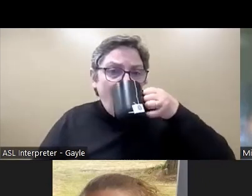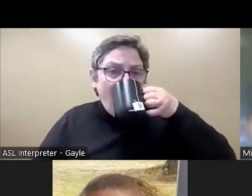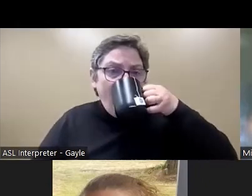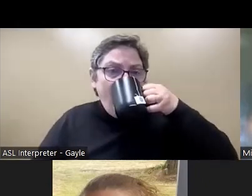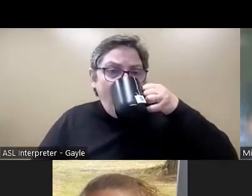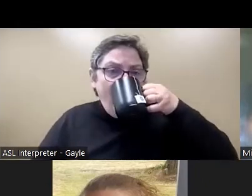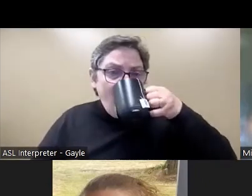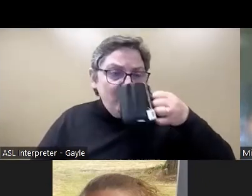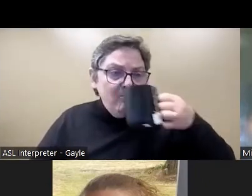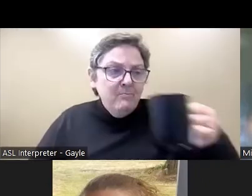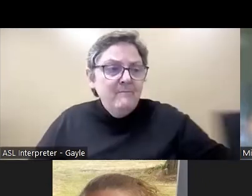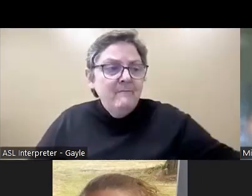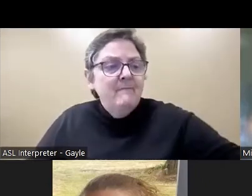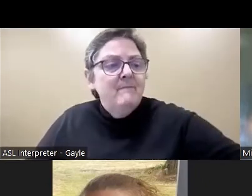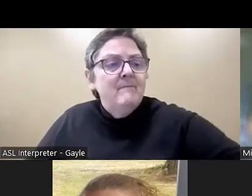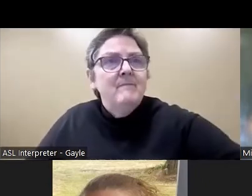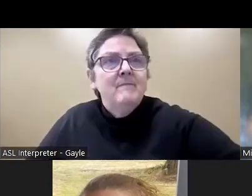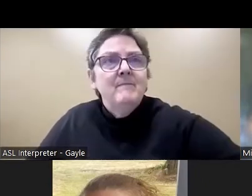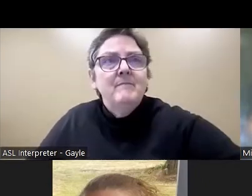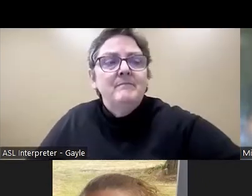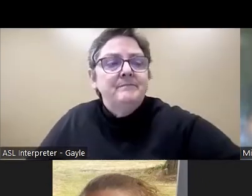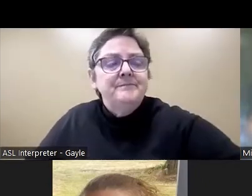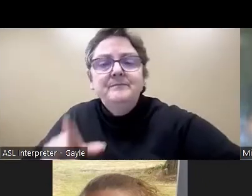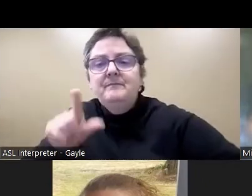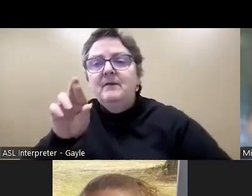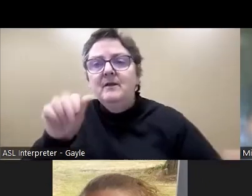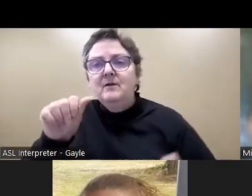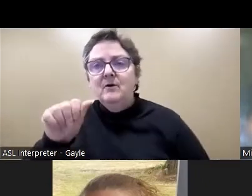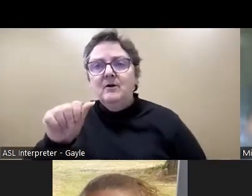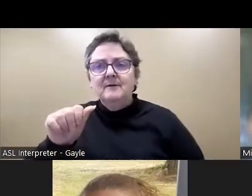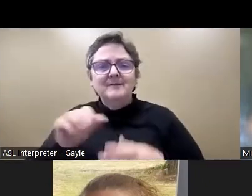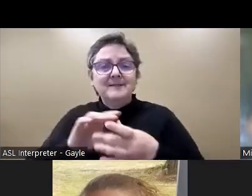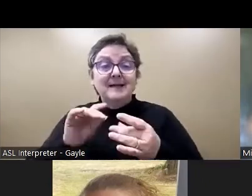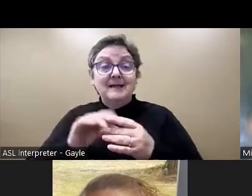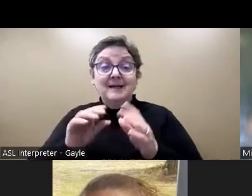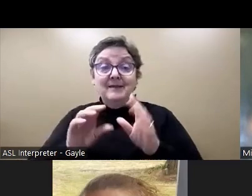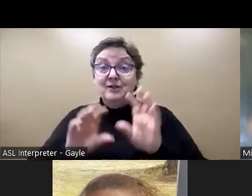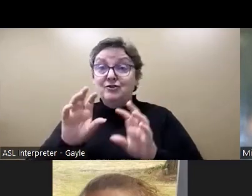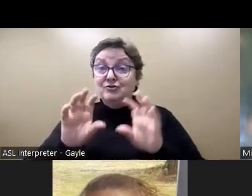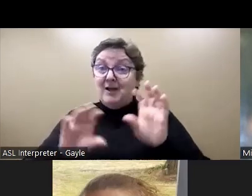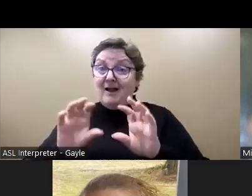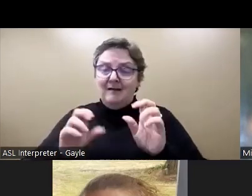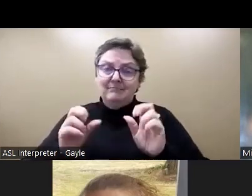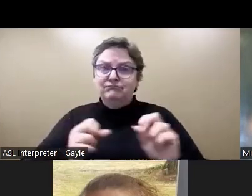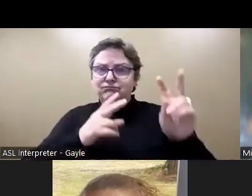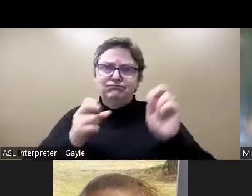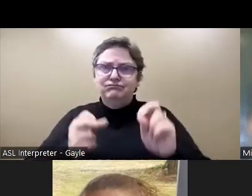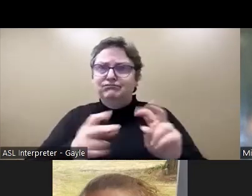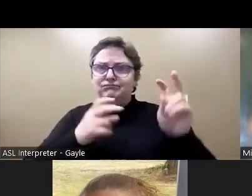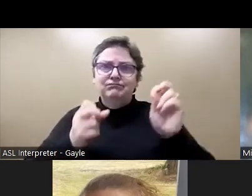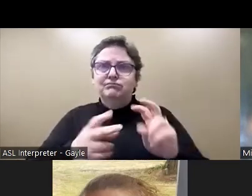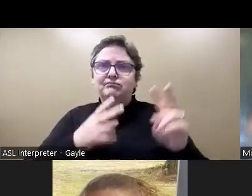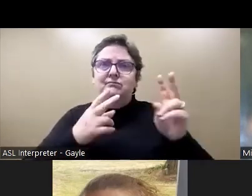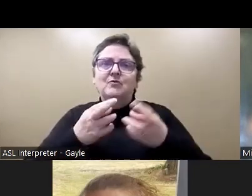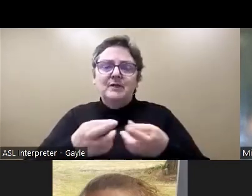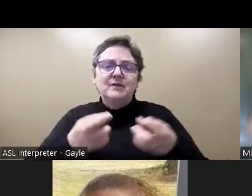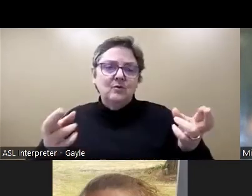Just to mention Camilla that in the chat, there's been a lot of resources and examples that have been shared, so thank you everyone.